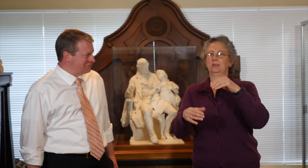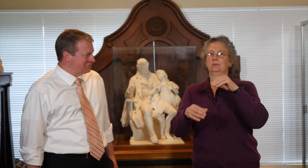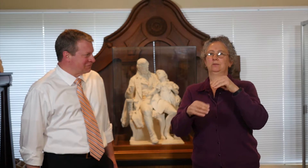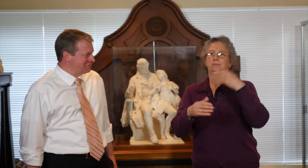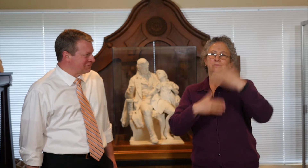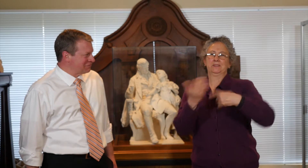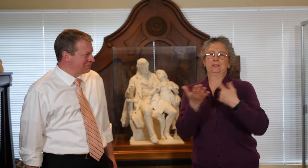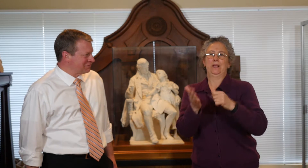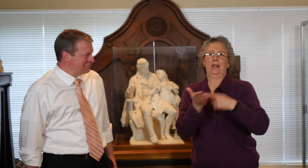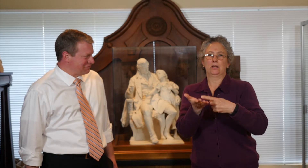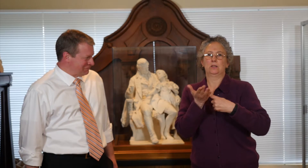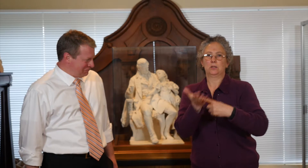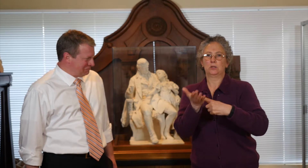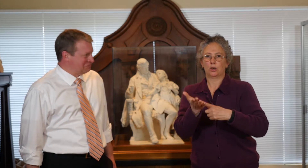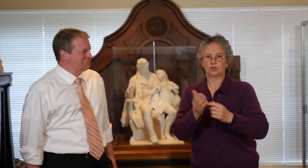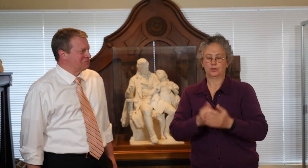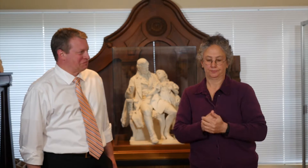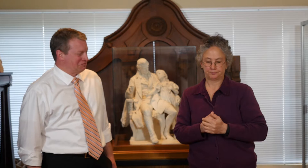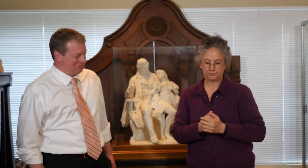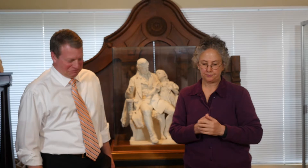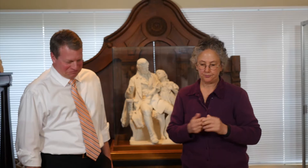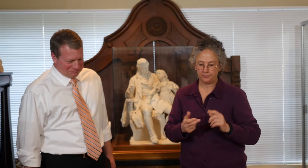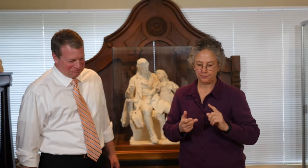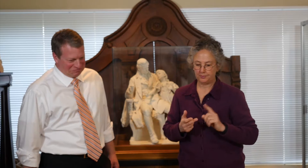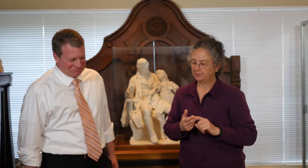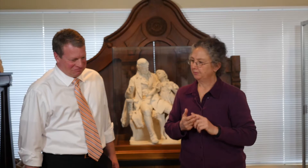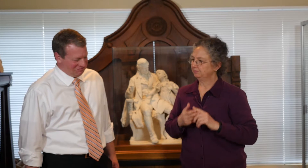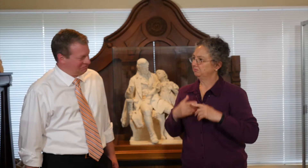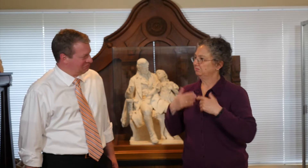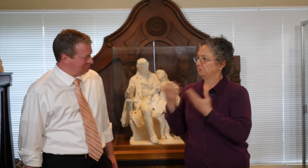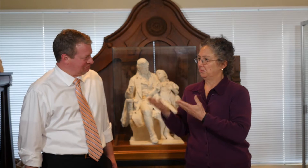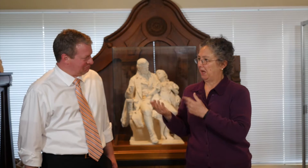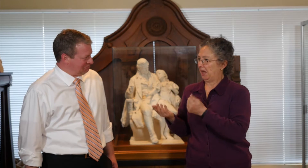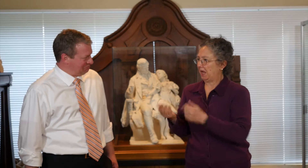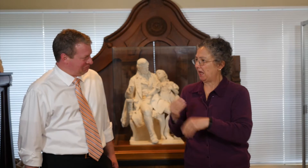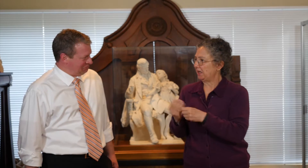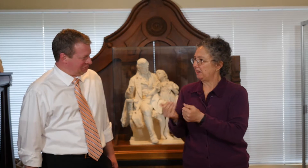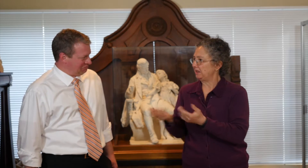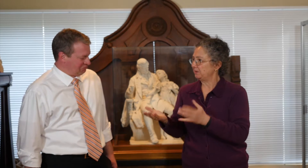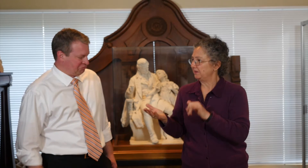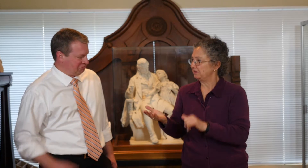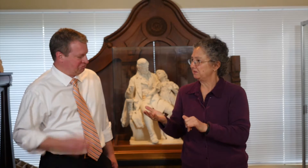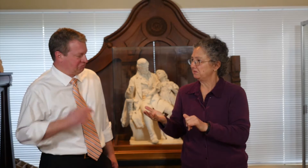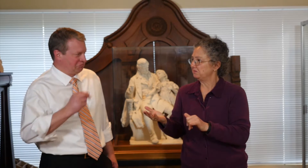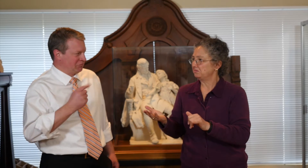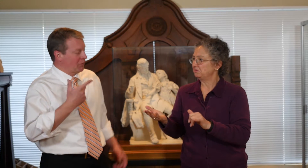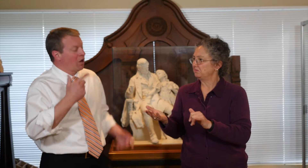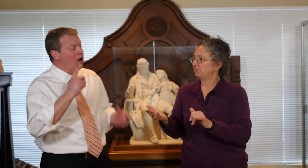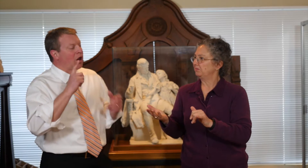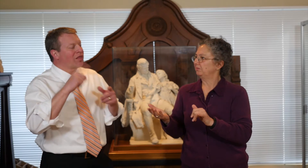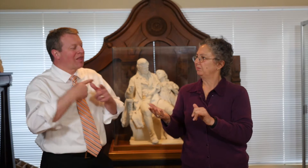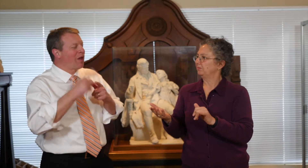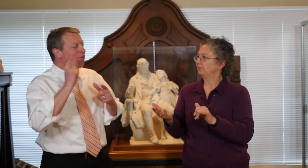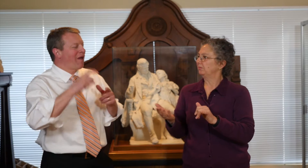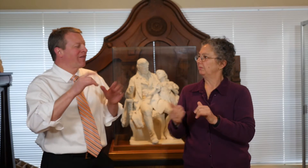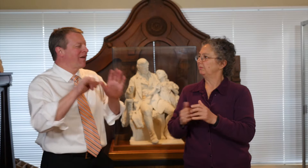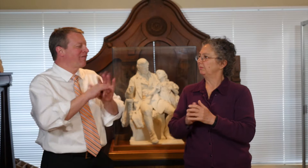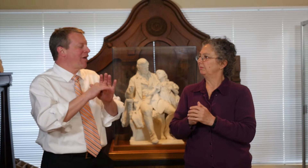fall but those details have not been finalized. Anything you'd like to add to that?